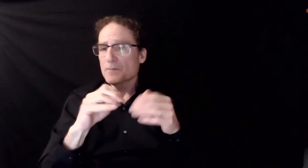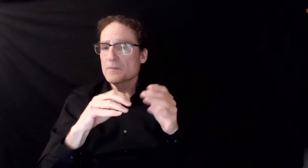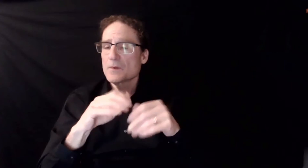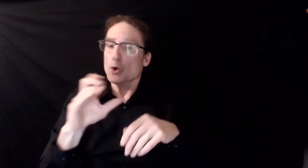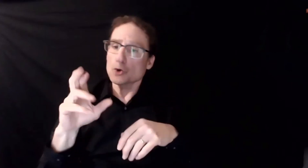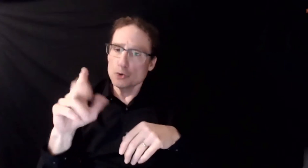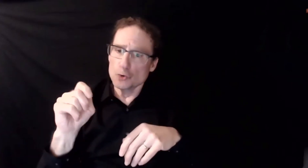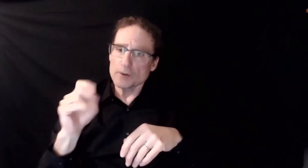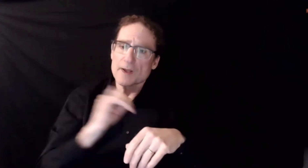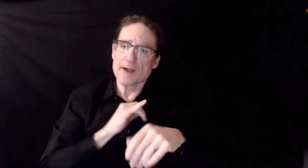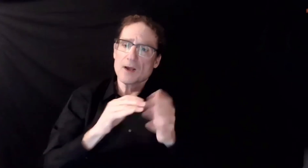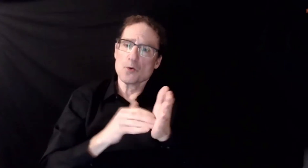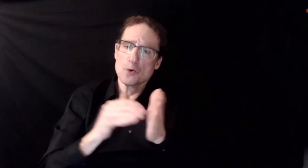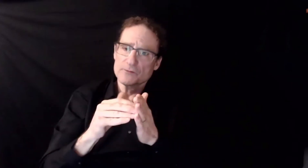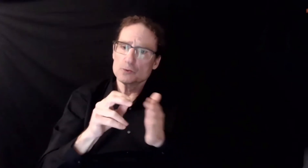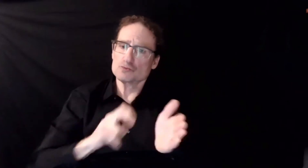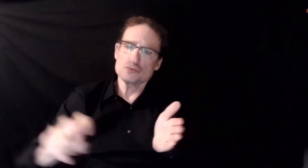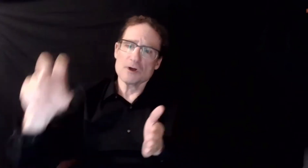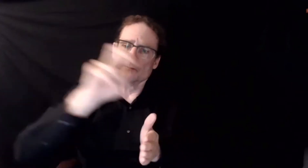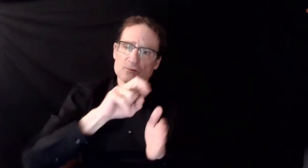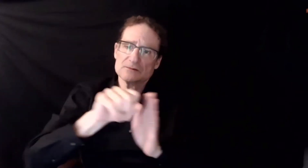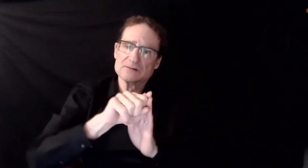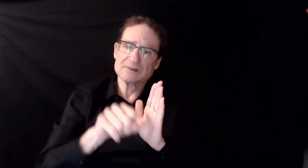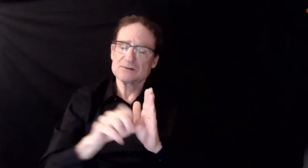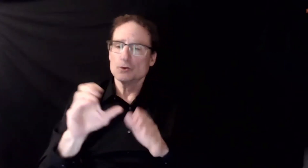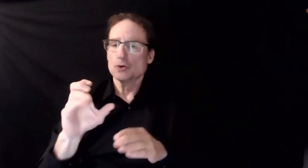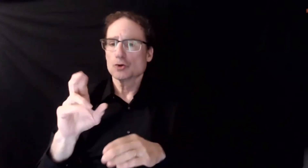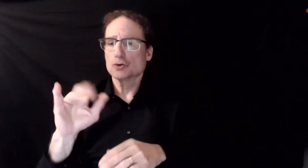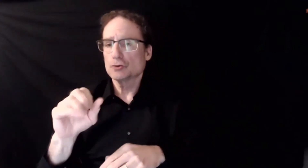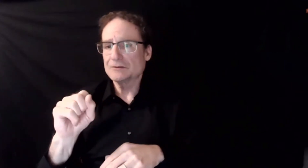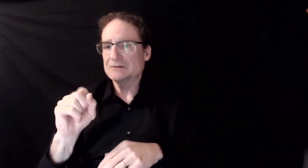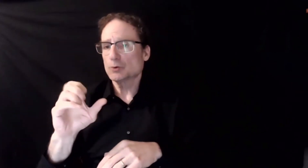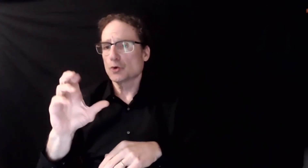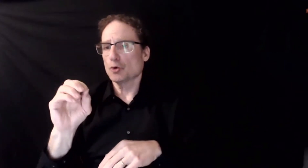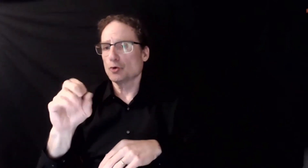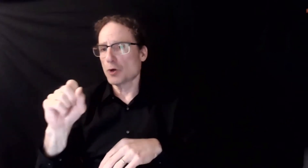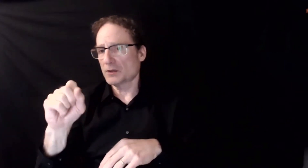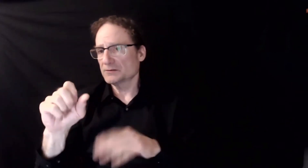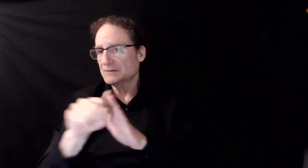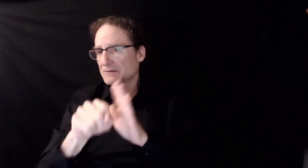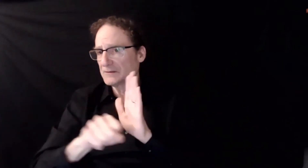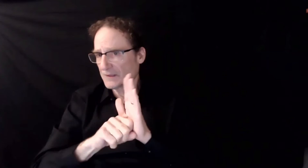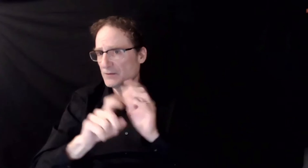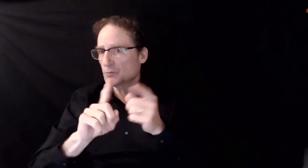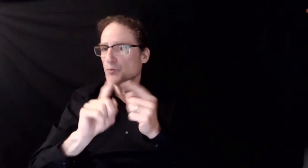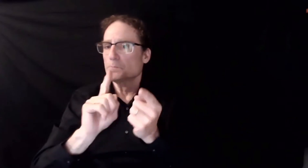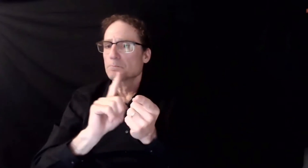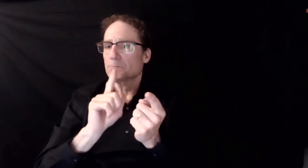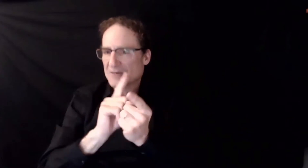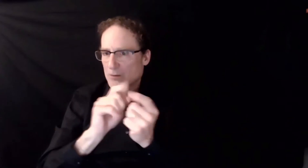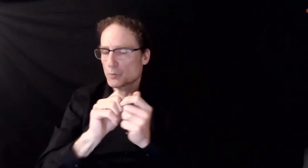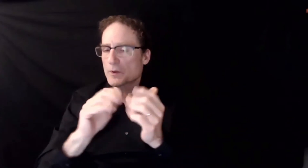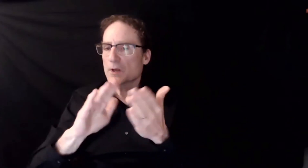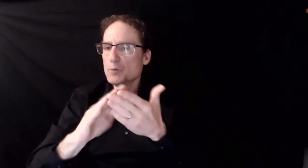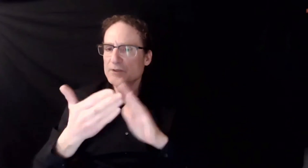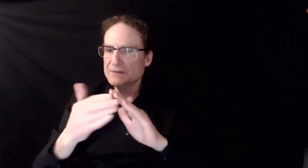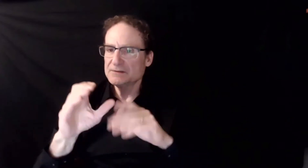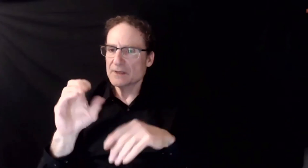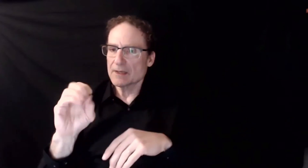Another important piece of work that we did was that Curt and I often traveled throughout the state, and we really crisscrossed the state